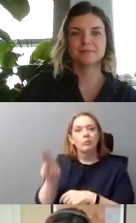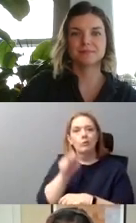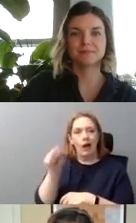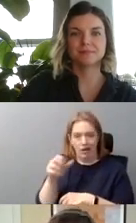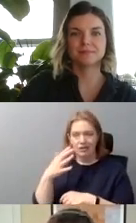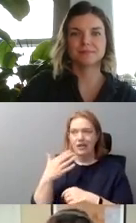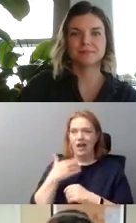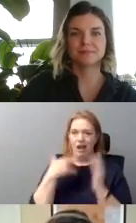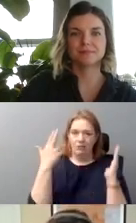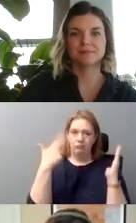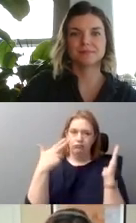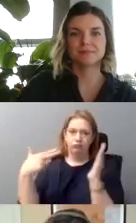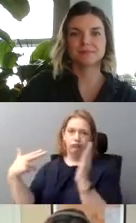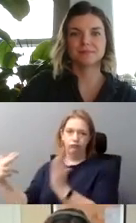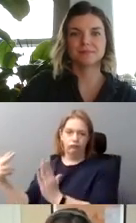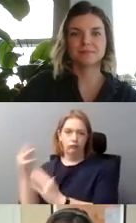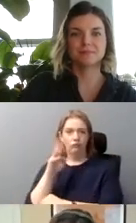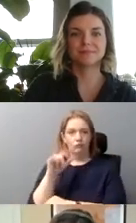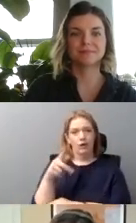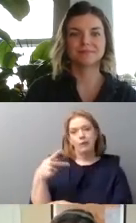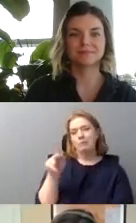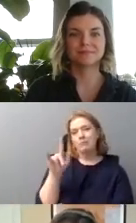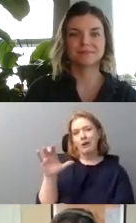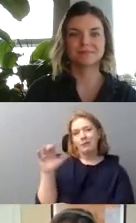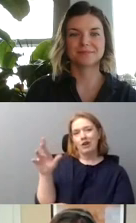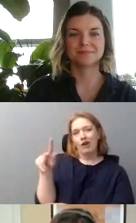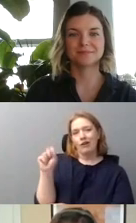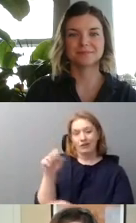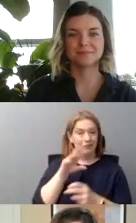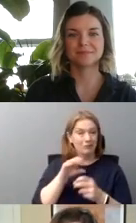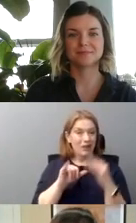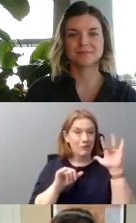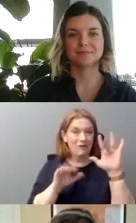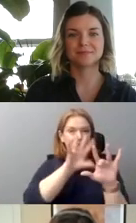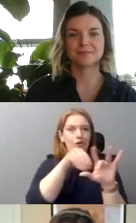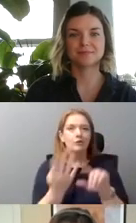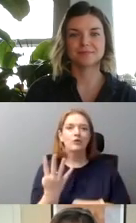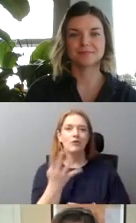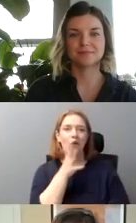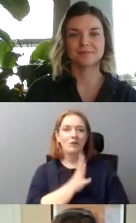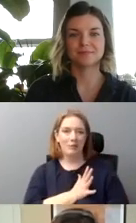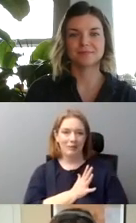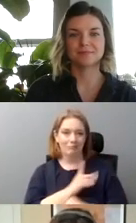In some very small way it reminds me of what happens at the Ireland House. The exterior gives